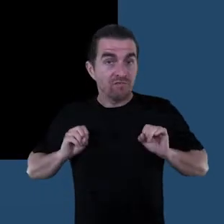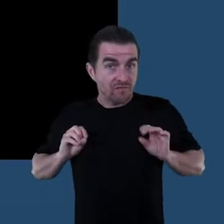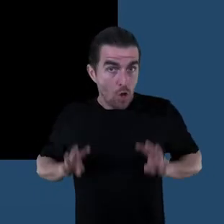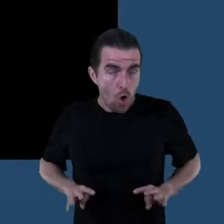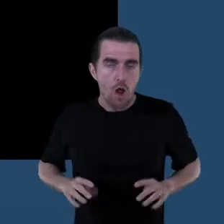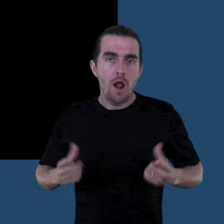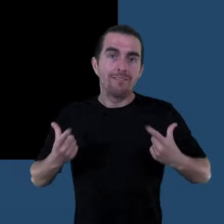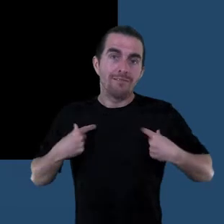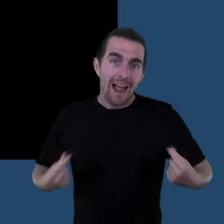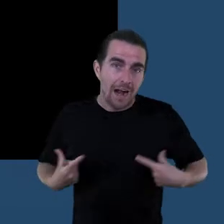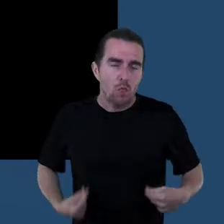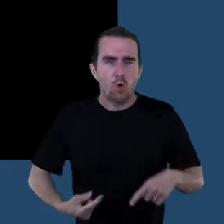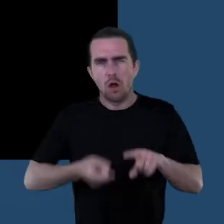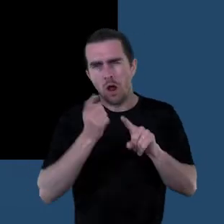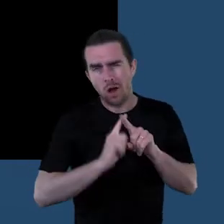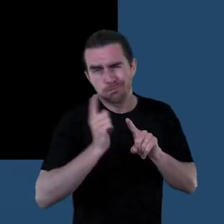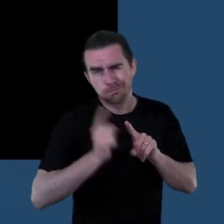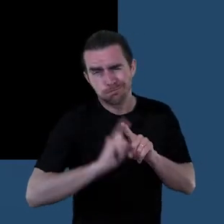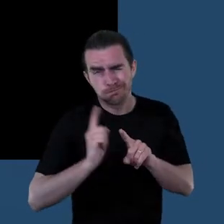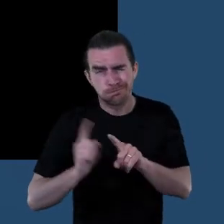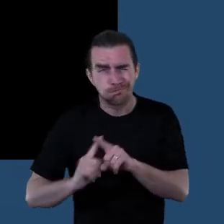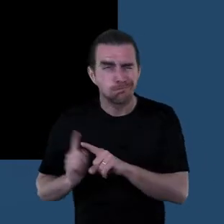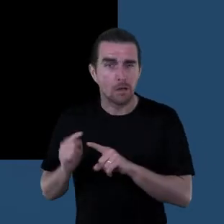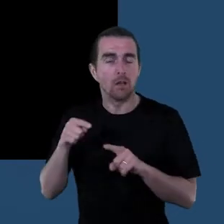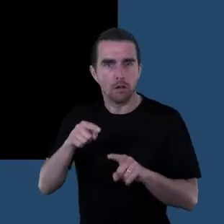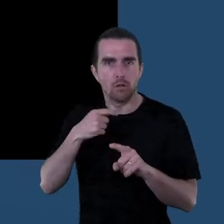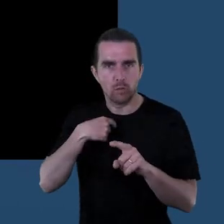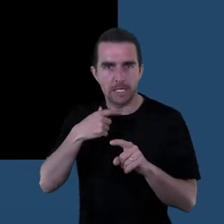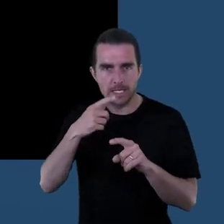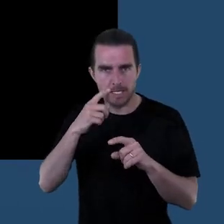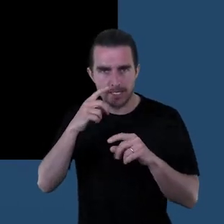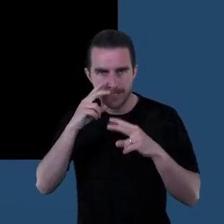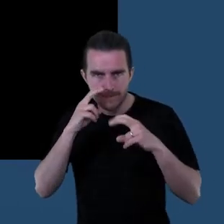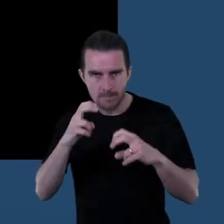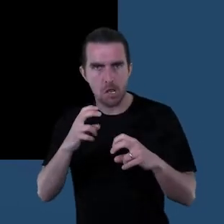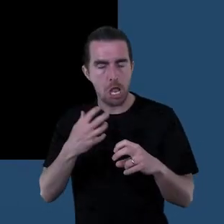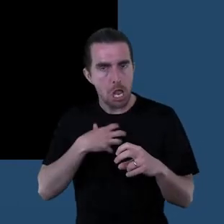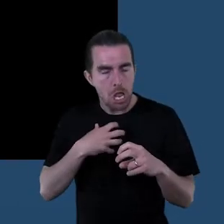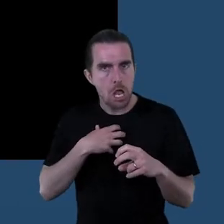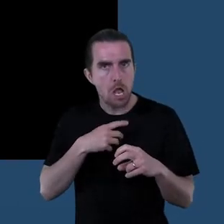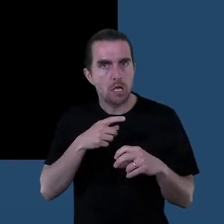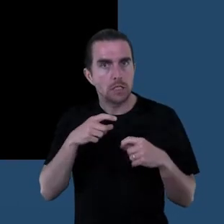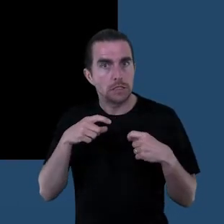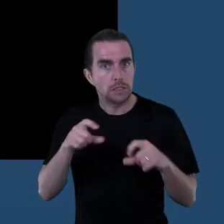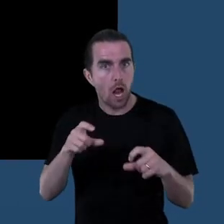and all the other materials that exist within the collections. It's incredible how all of that has been preserved.